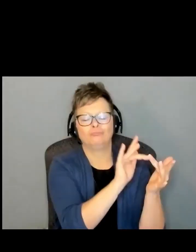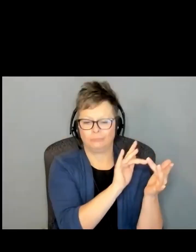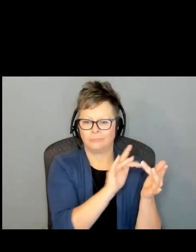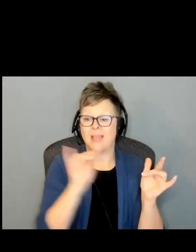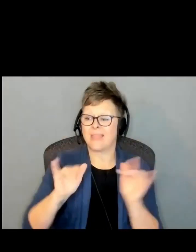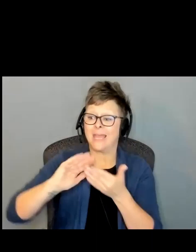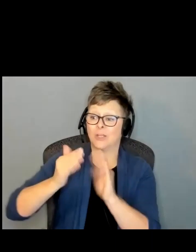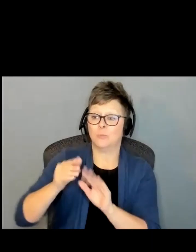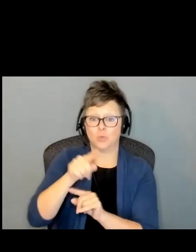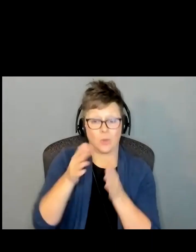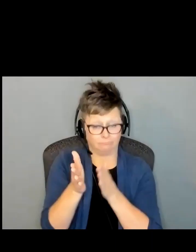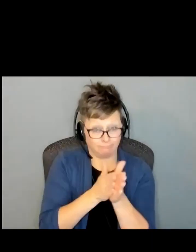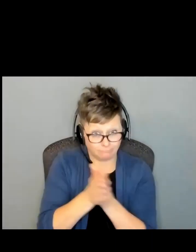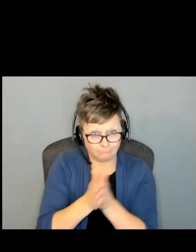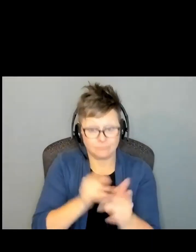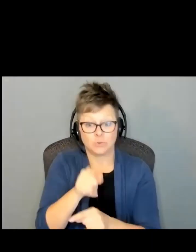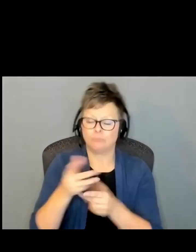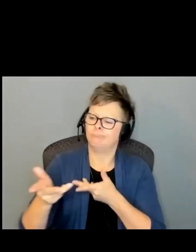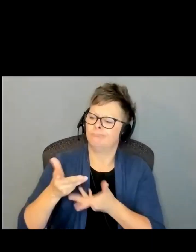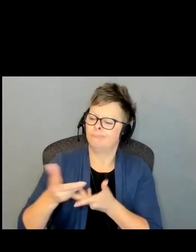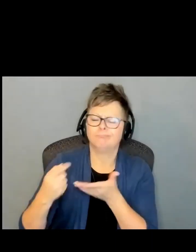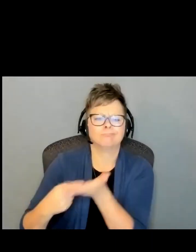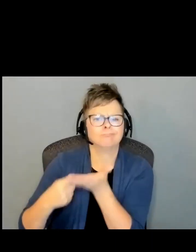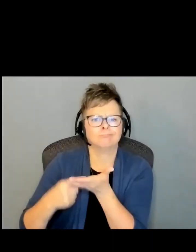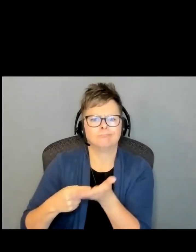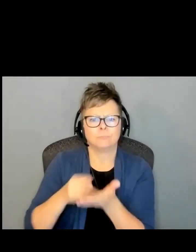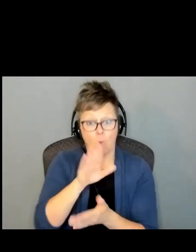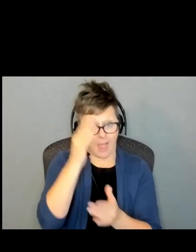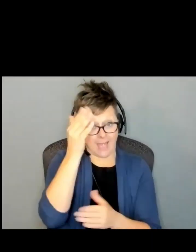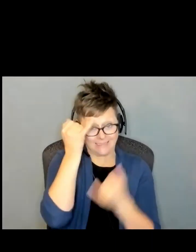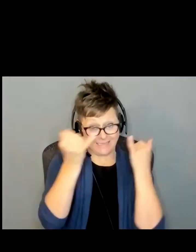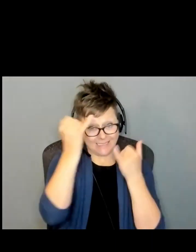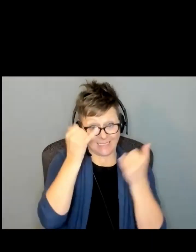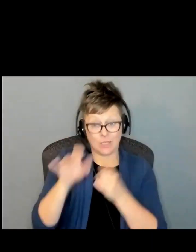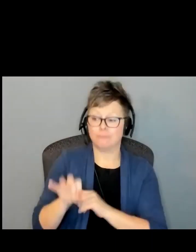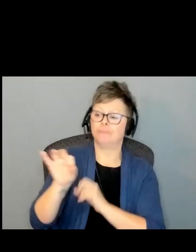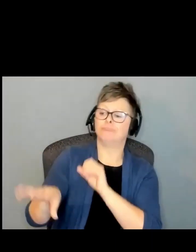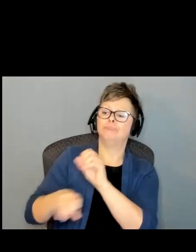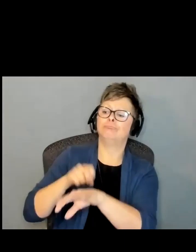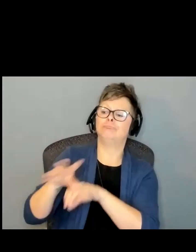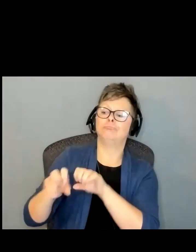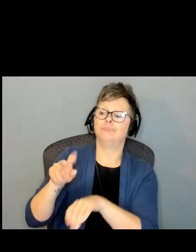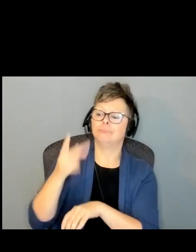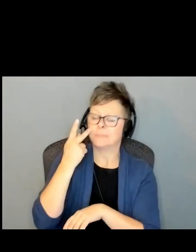speak with them and share your ideas with them. And hear about their work as well.